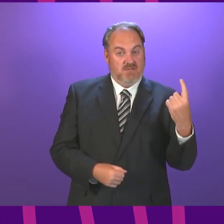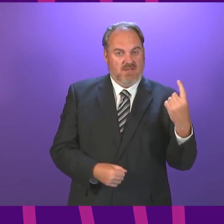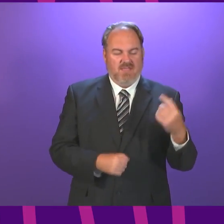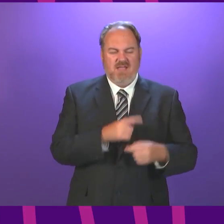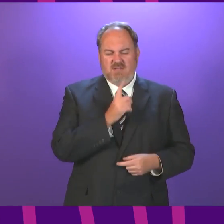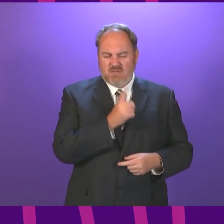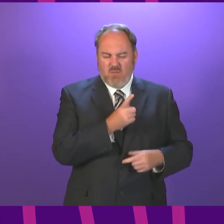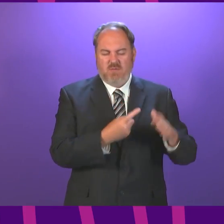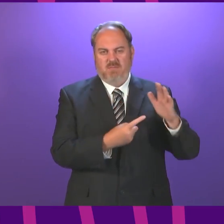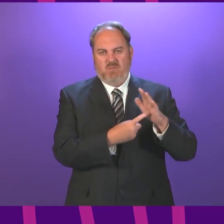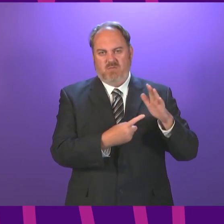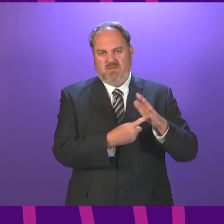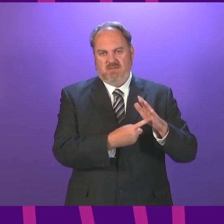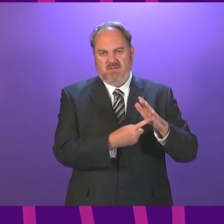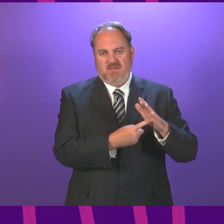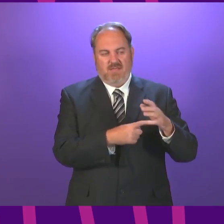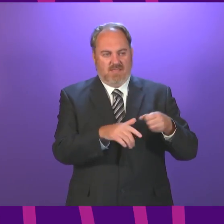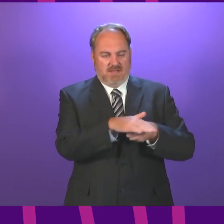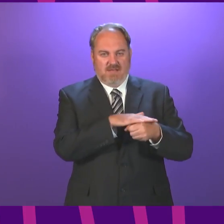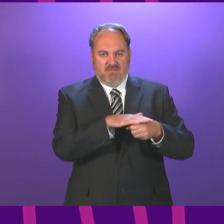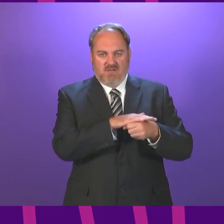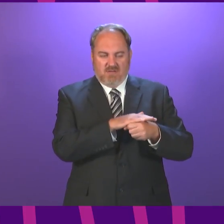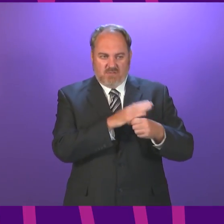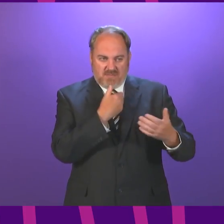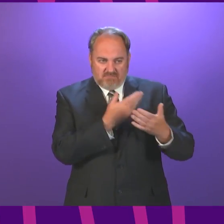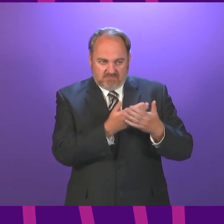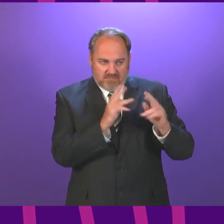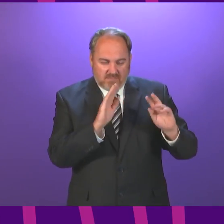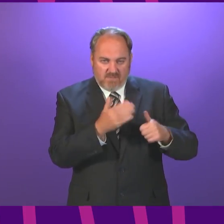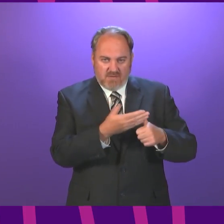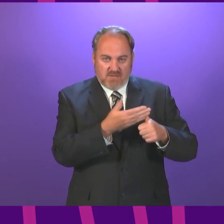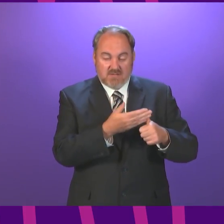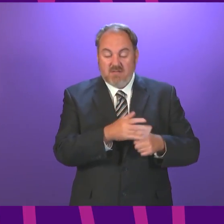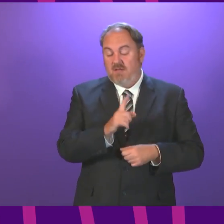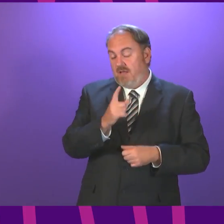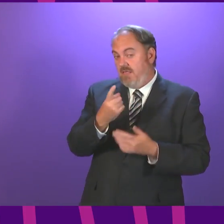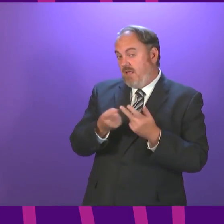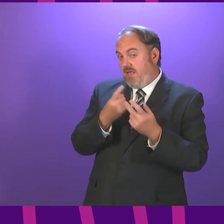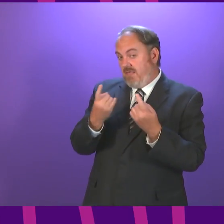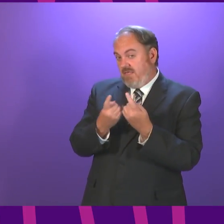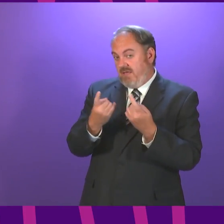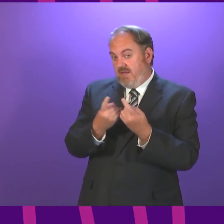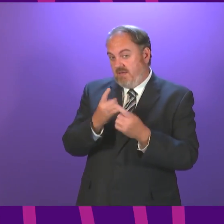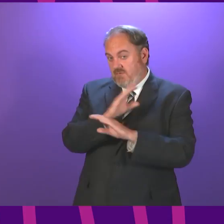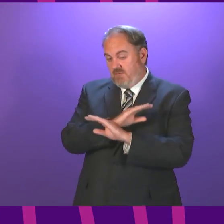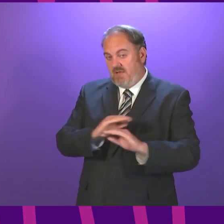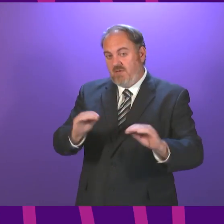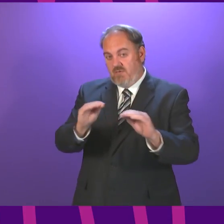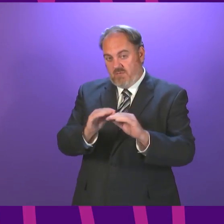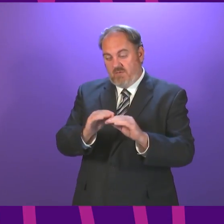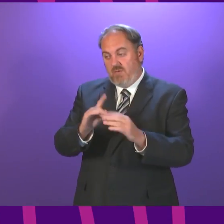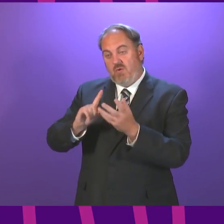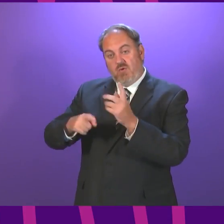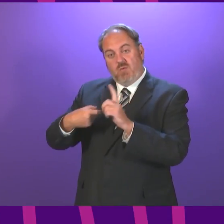I point Ms Webber in the direction of Dame Carol Black’s second report, which was also